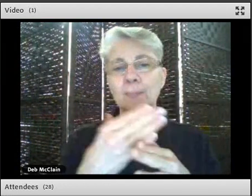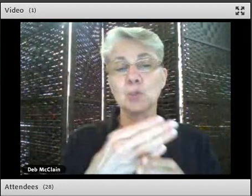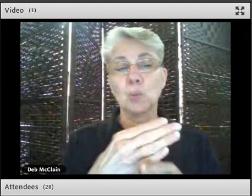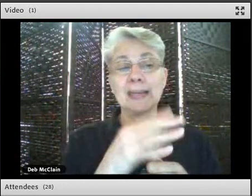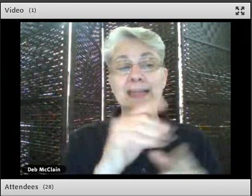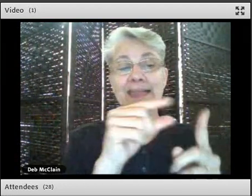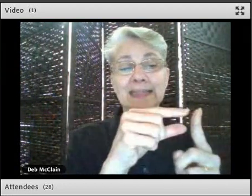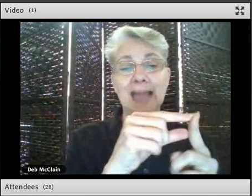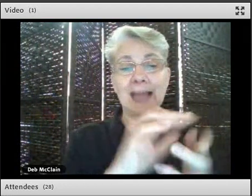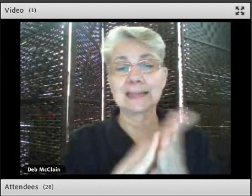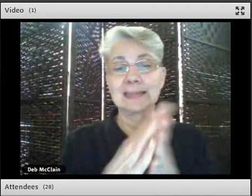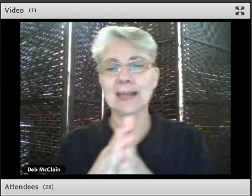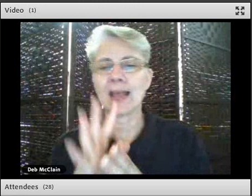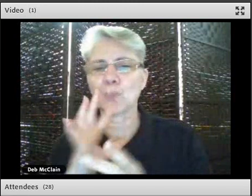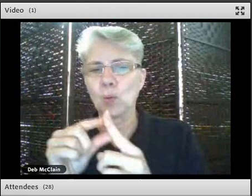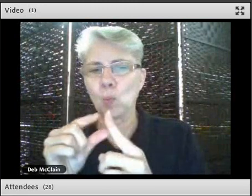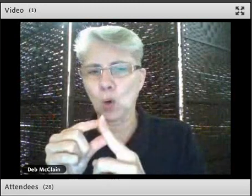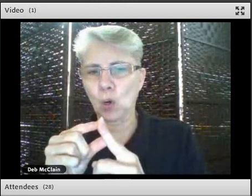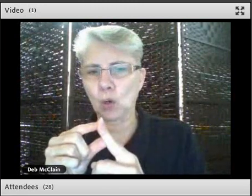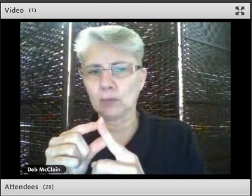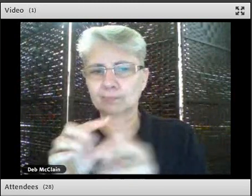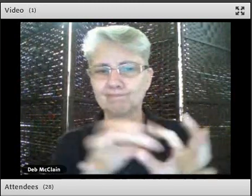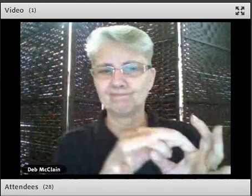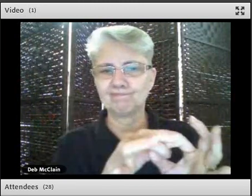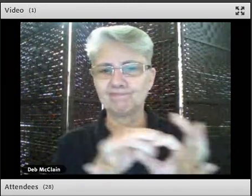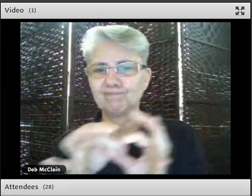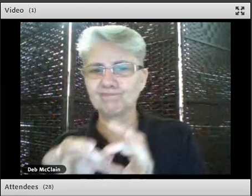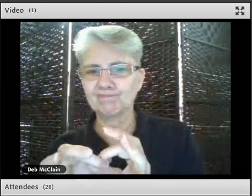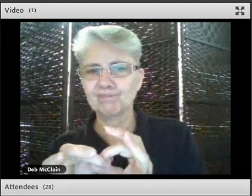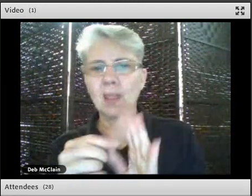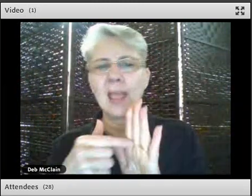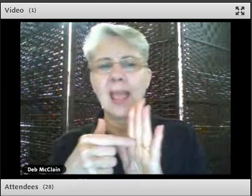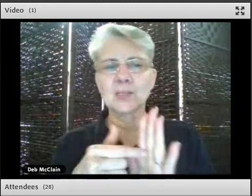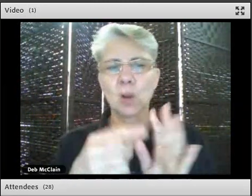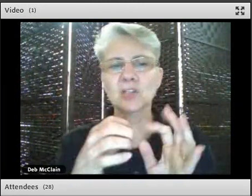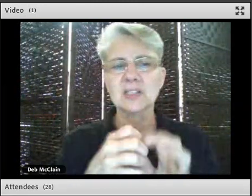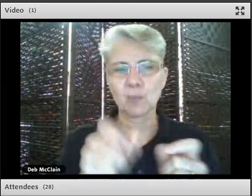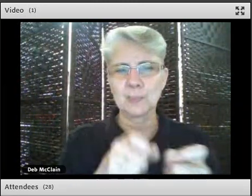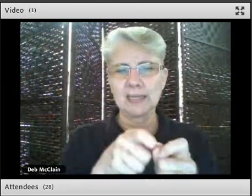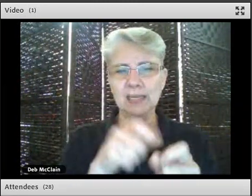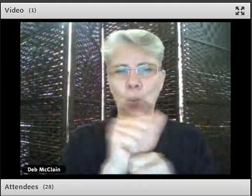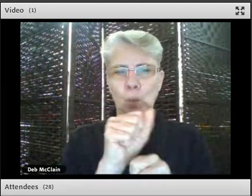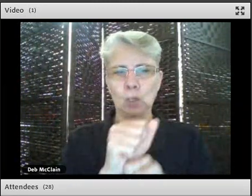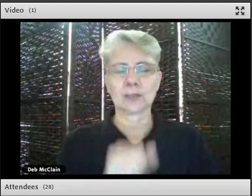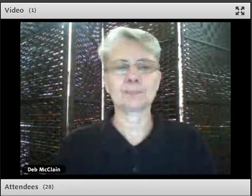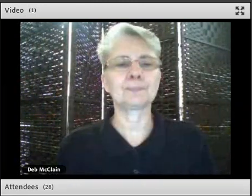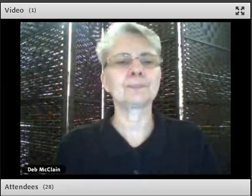We can also use it to identify the sequel and the sequel to that particular work